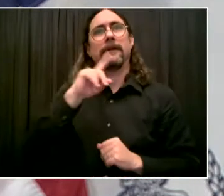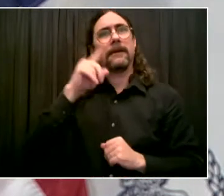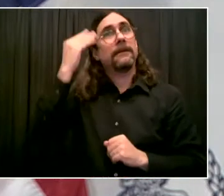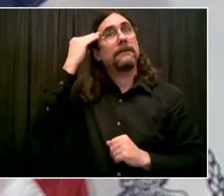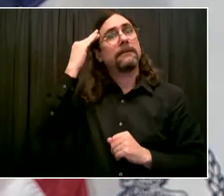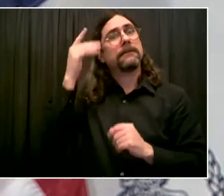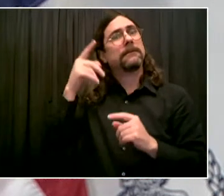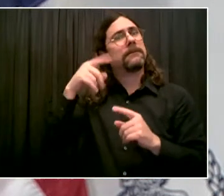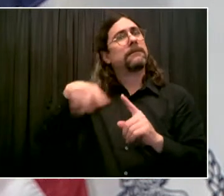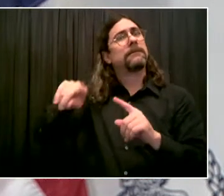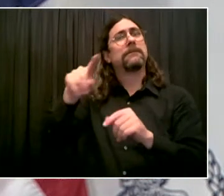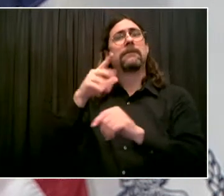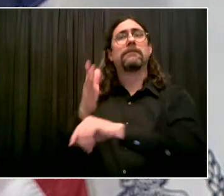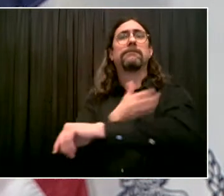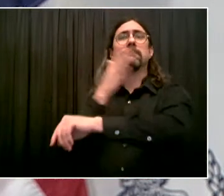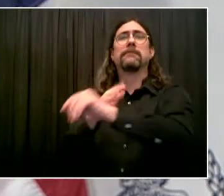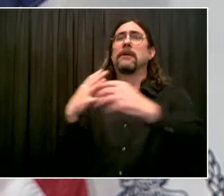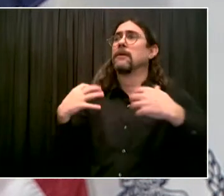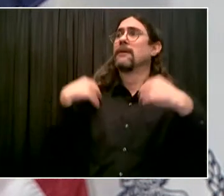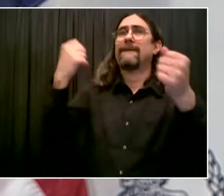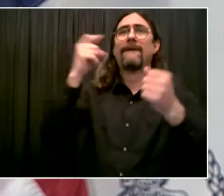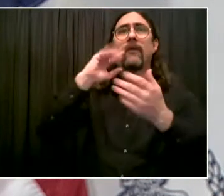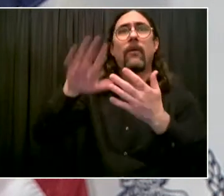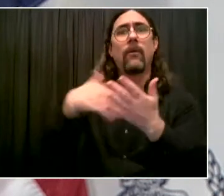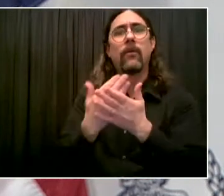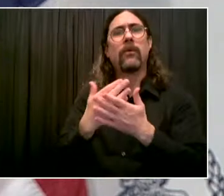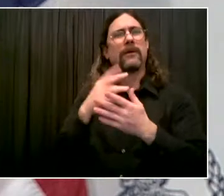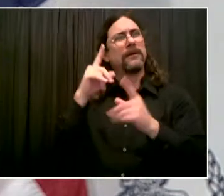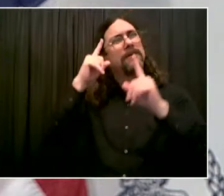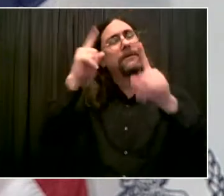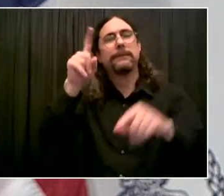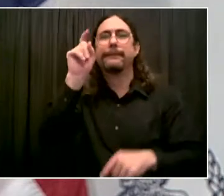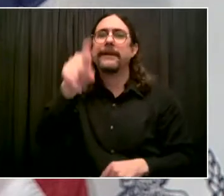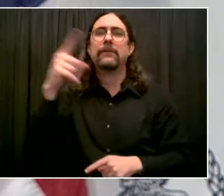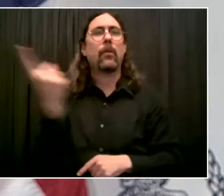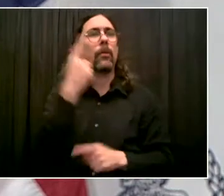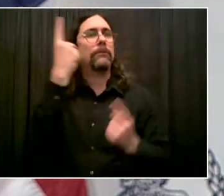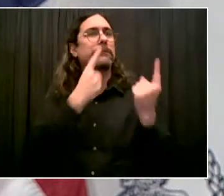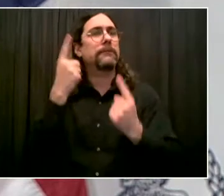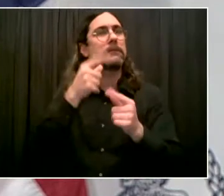TIME, RECOVERY FOR ALL OF US MEANS EVERY COMMUNITY HAVING OPPORTUNITY AND THAT MEANSNS EVERY